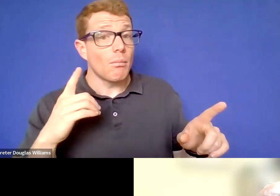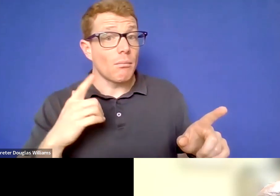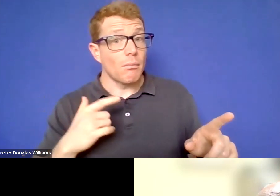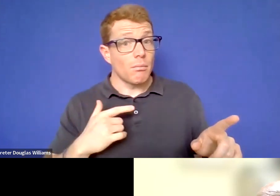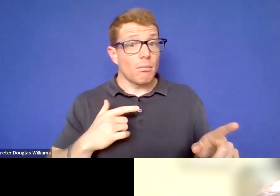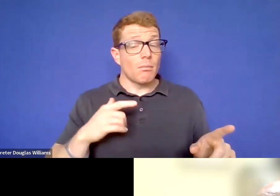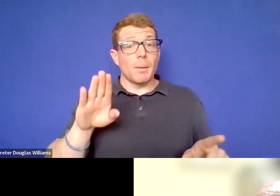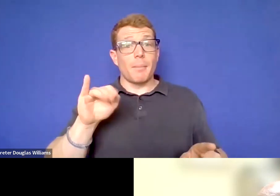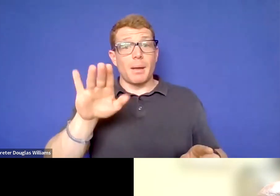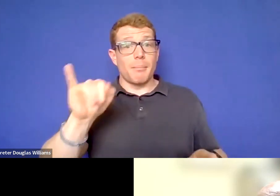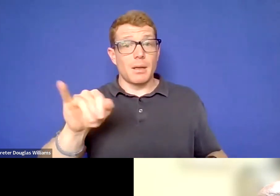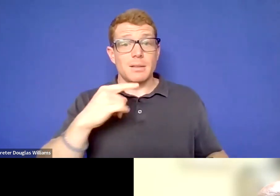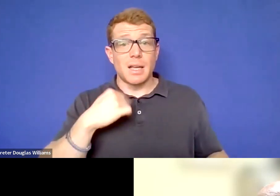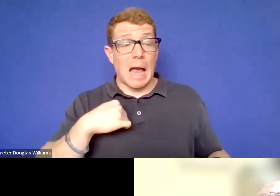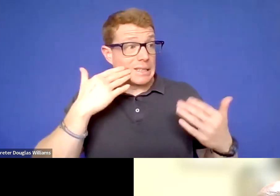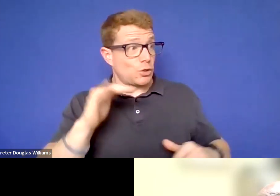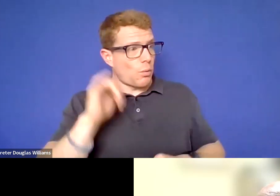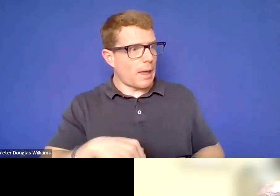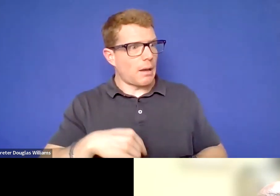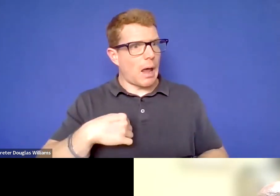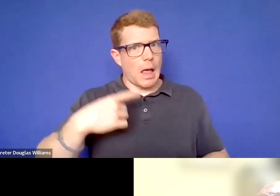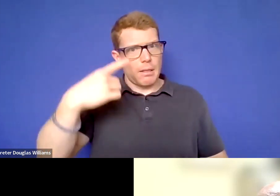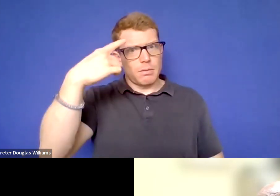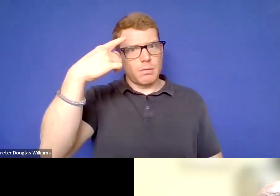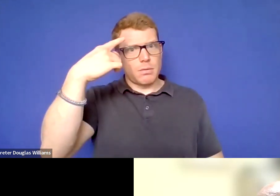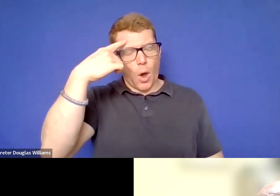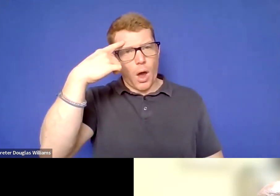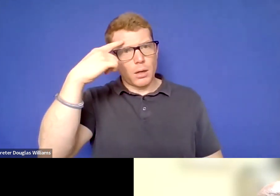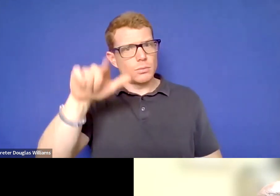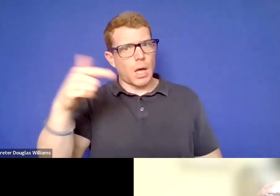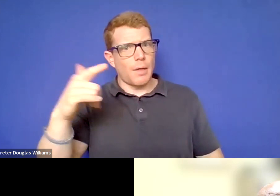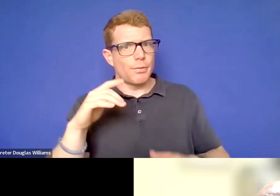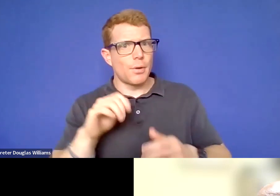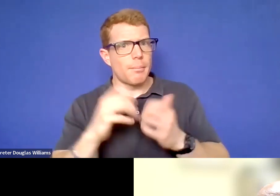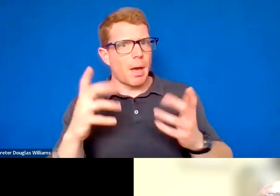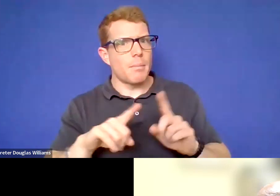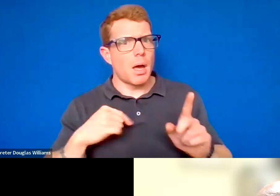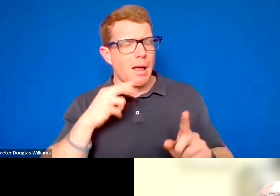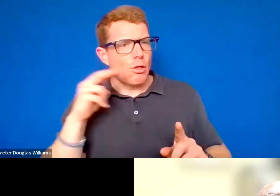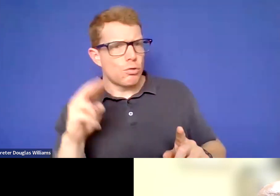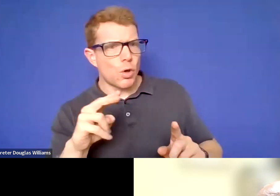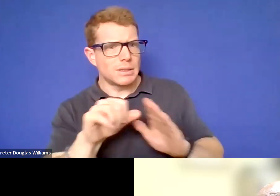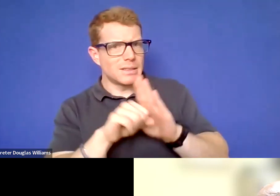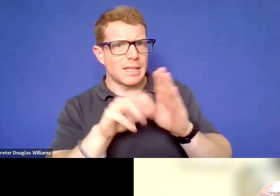Is the Max limit in an able account and I just looked on the State's website, and it still says $100,000.